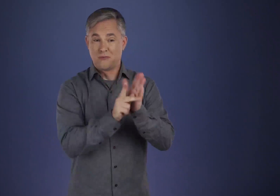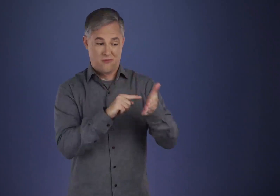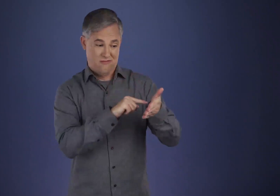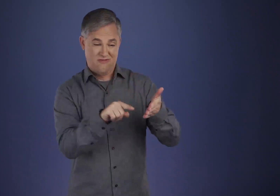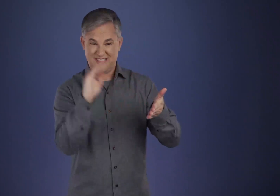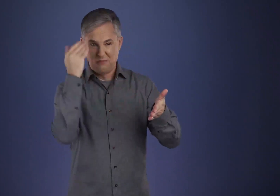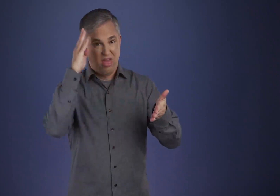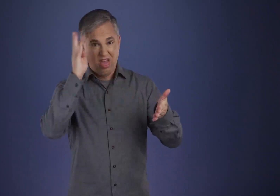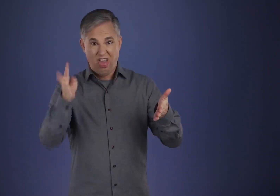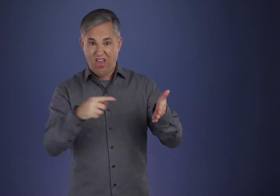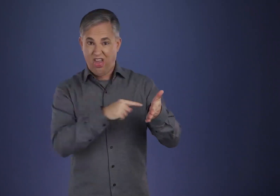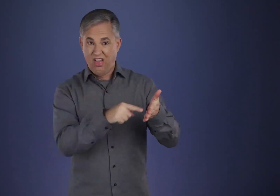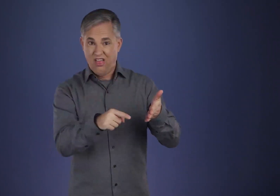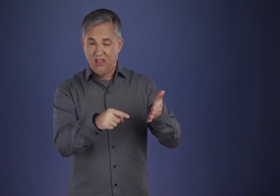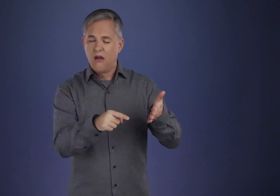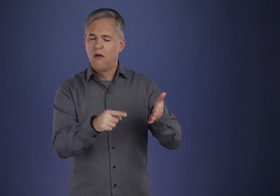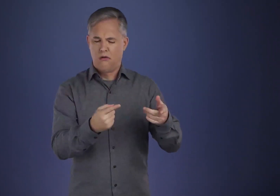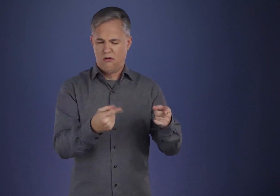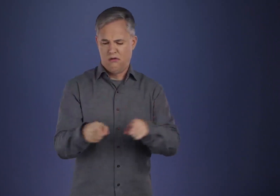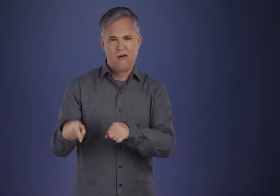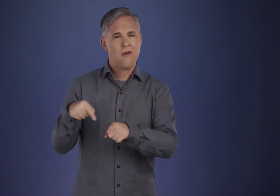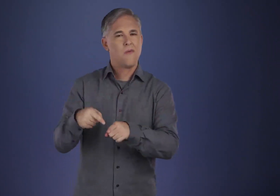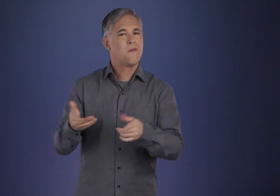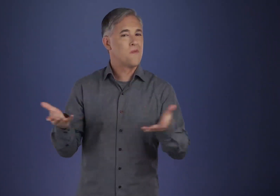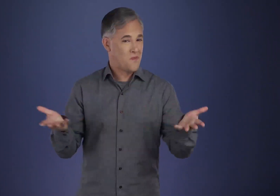to this apparently impractical principle?